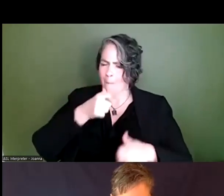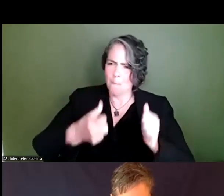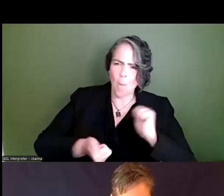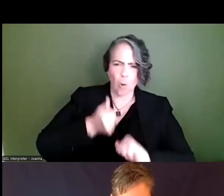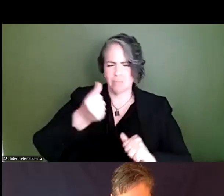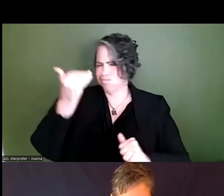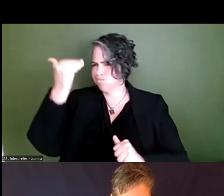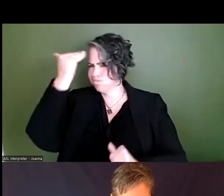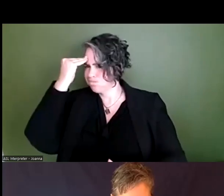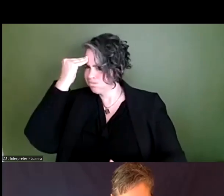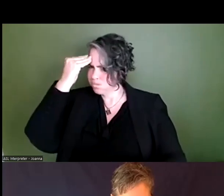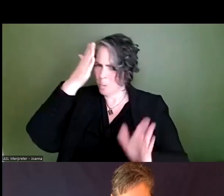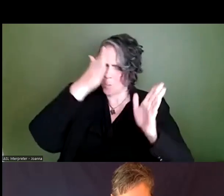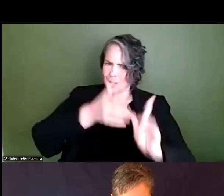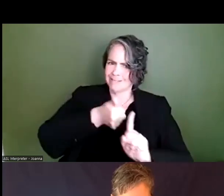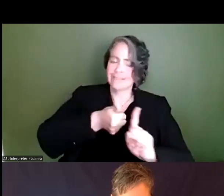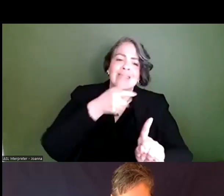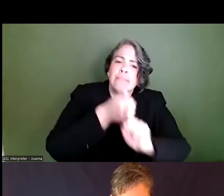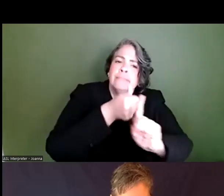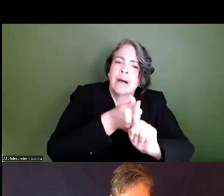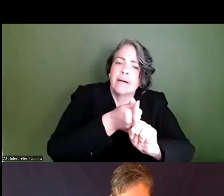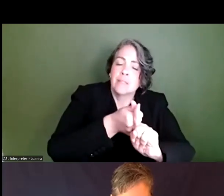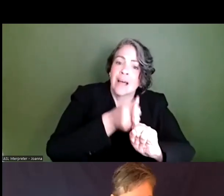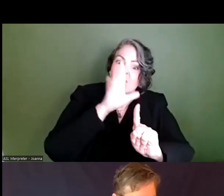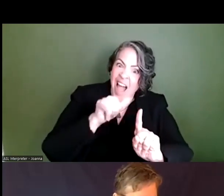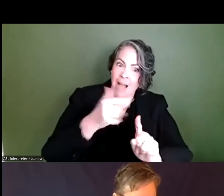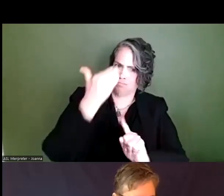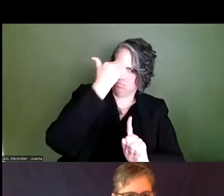recovery. So that is that. And also, I just want to say, as far as coming into that door,